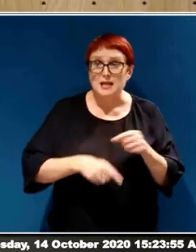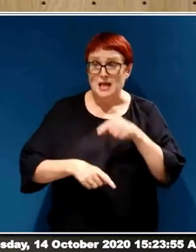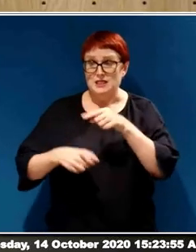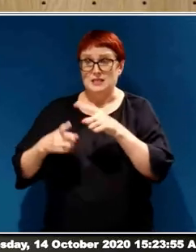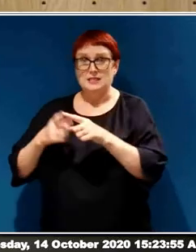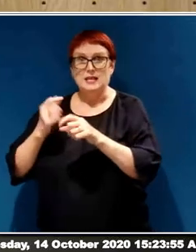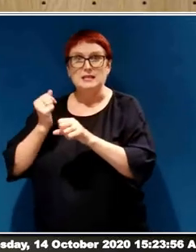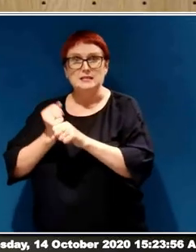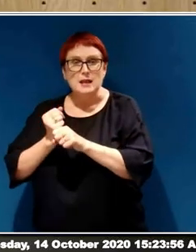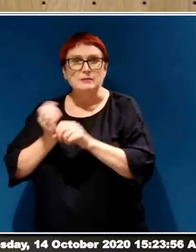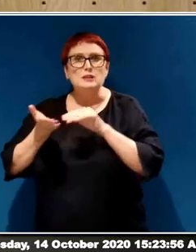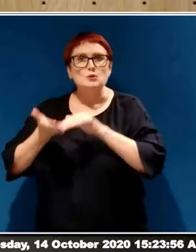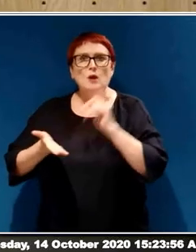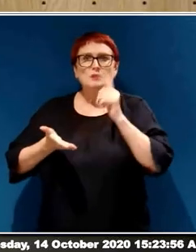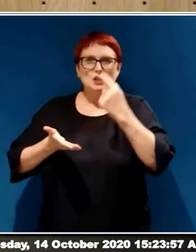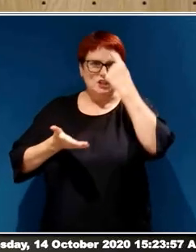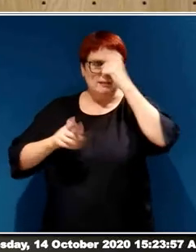now can attend our schools.